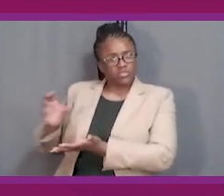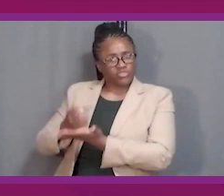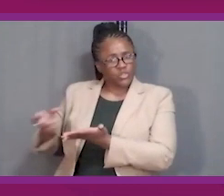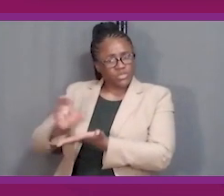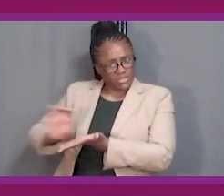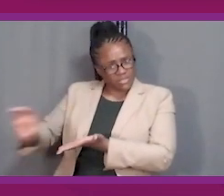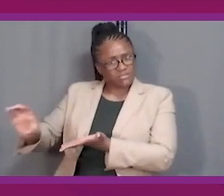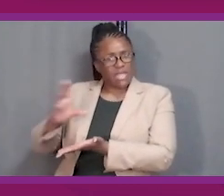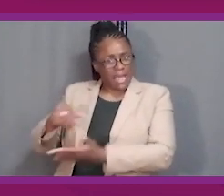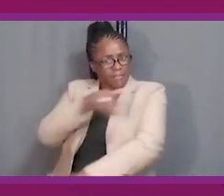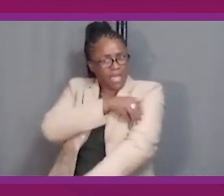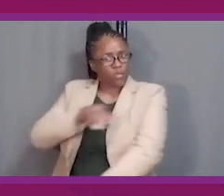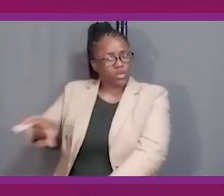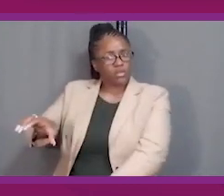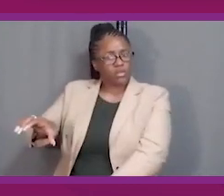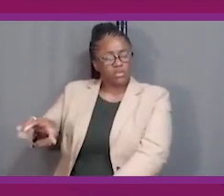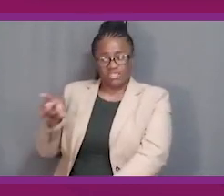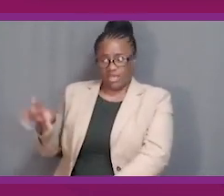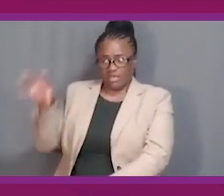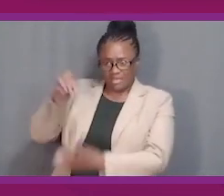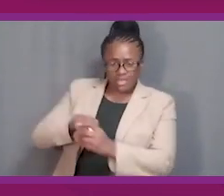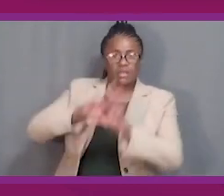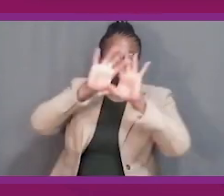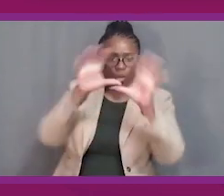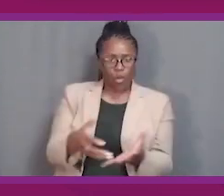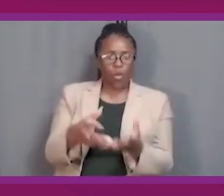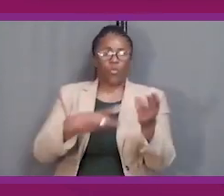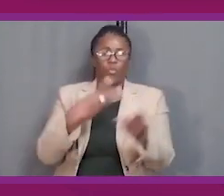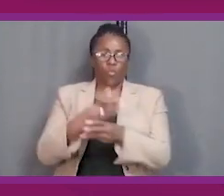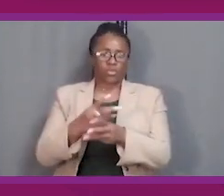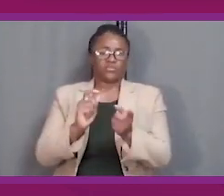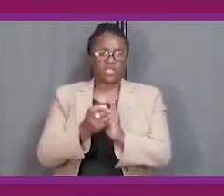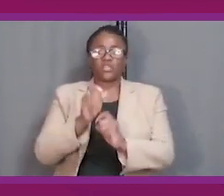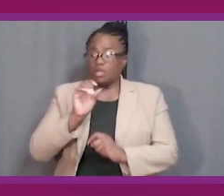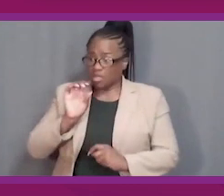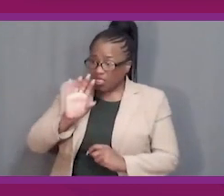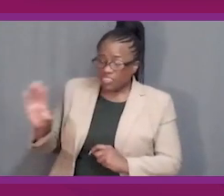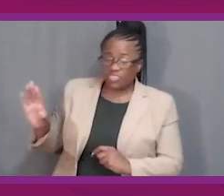the voices that haven't been heard. So I think eventually the building up,